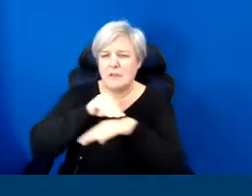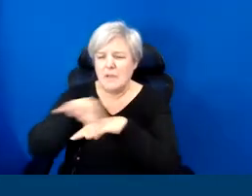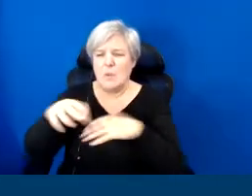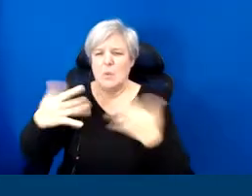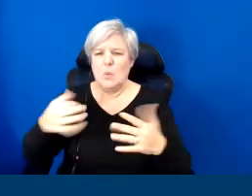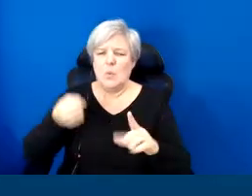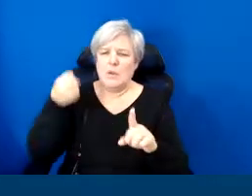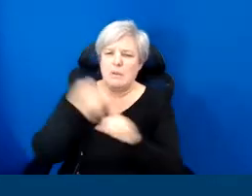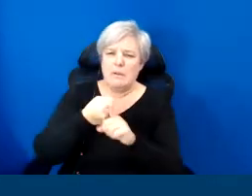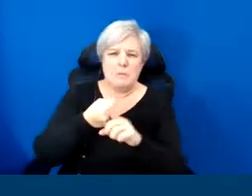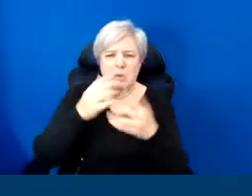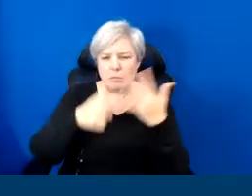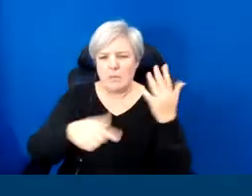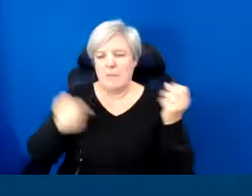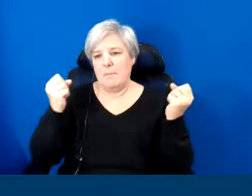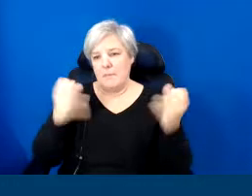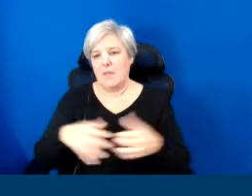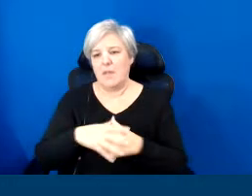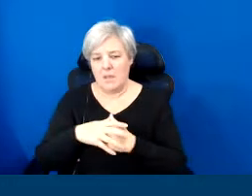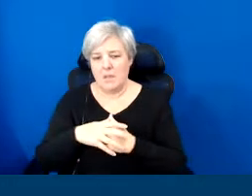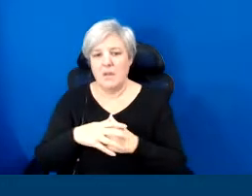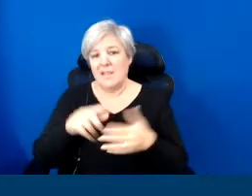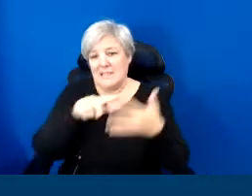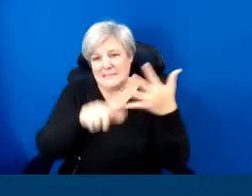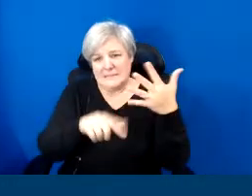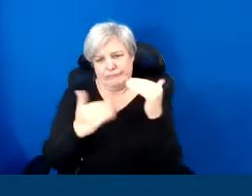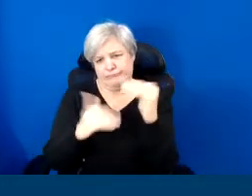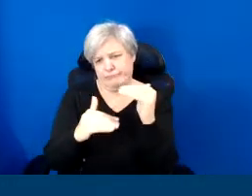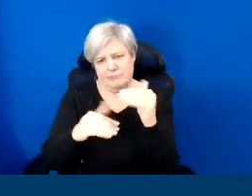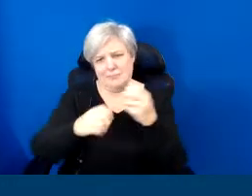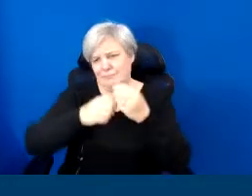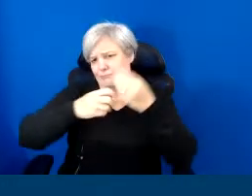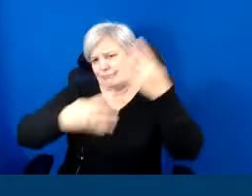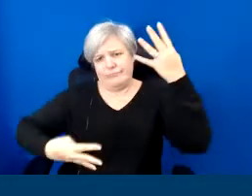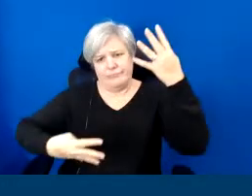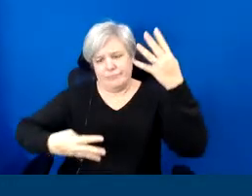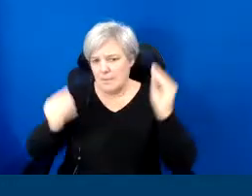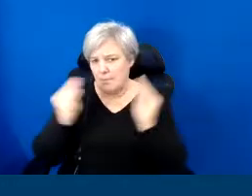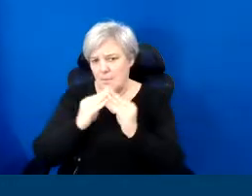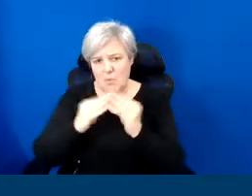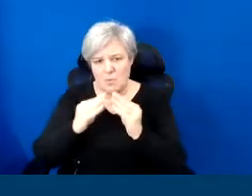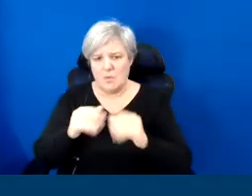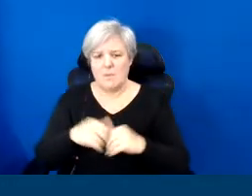And this is by no means an exhaustive list. You could see that there are some increases in anxiety